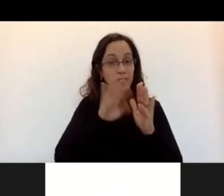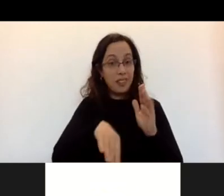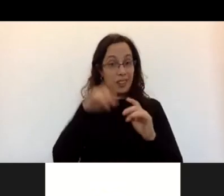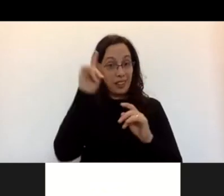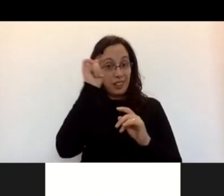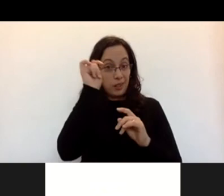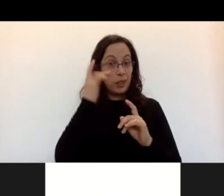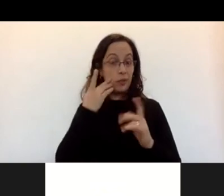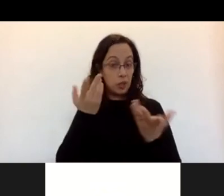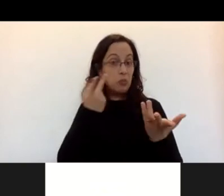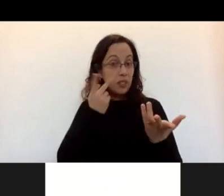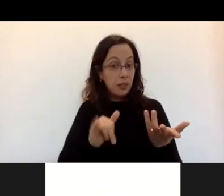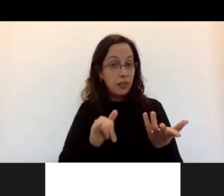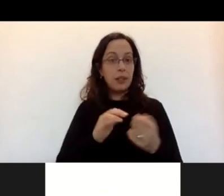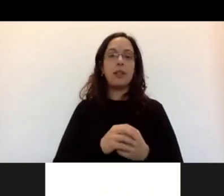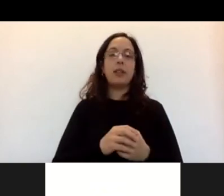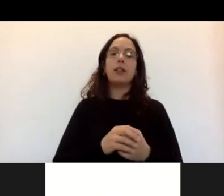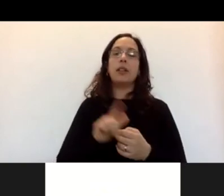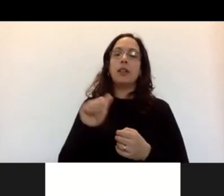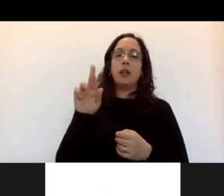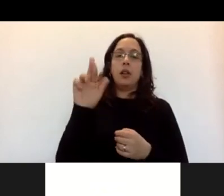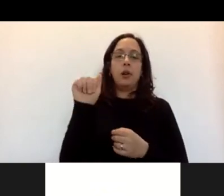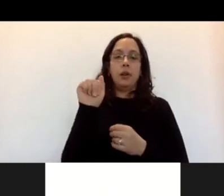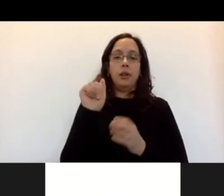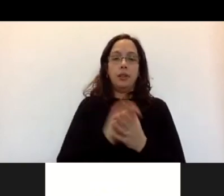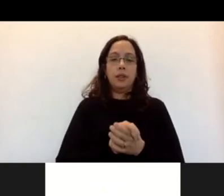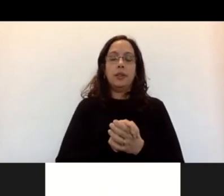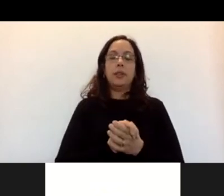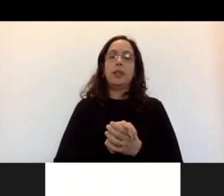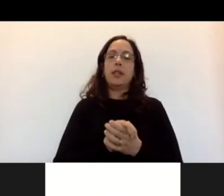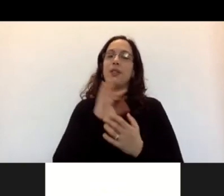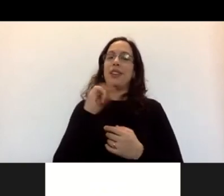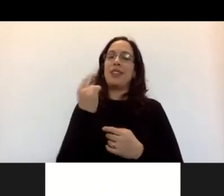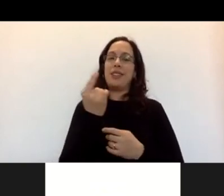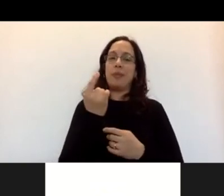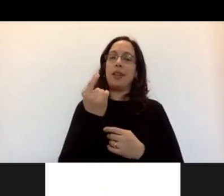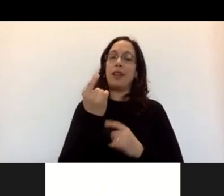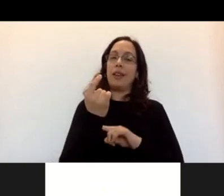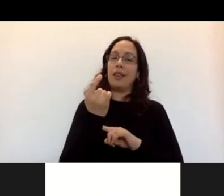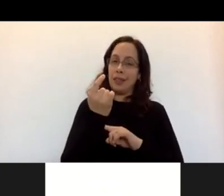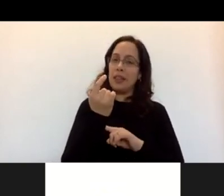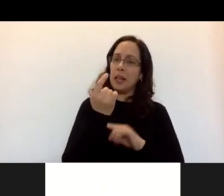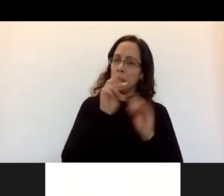is actually um this is actually something that scholars are really interested in right now um